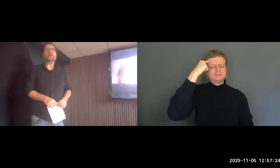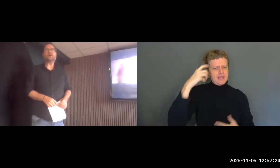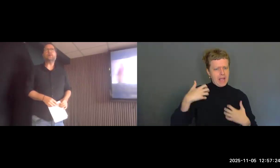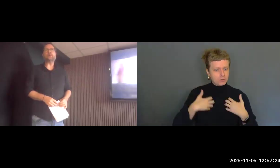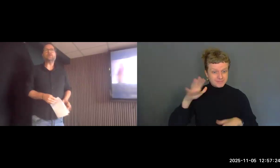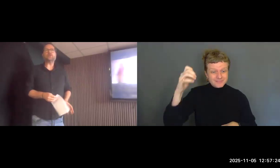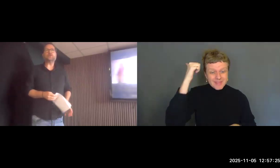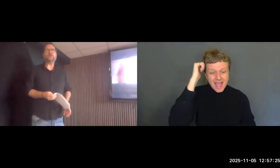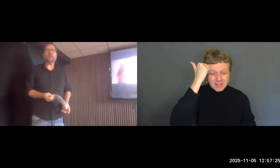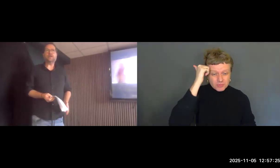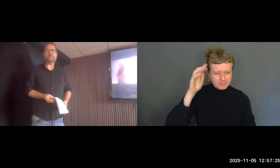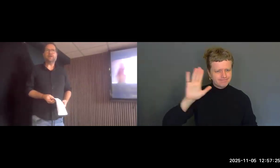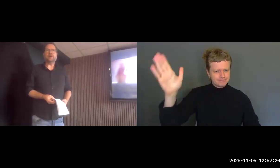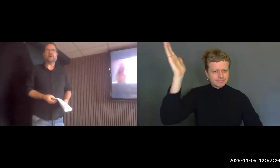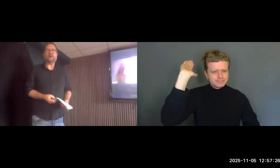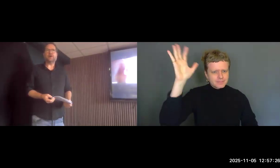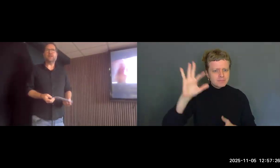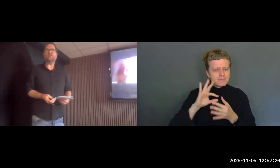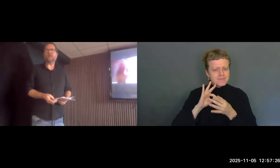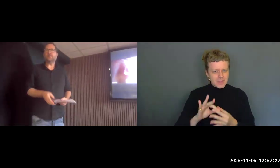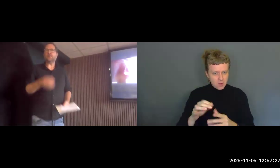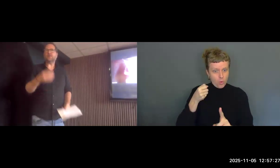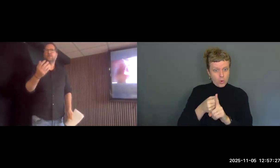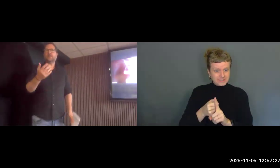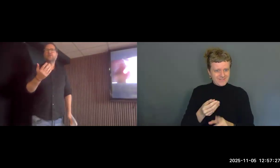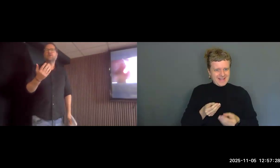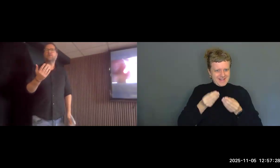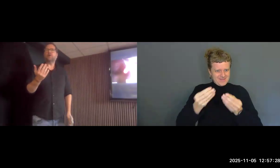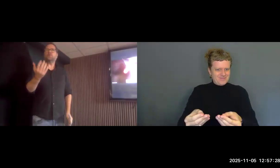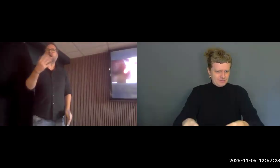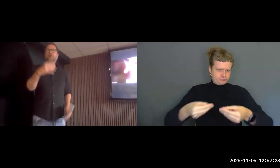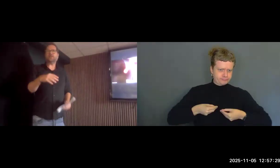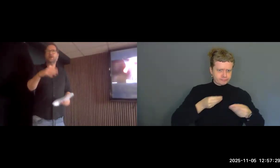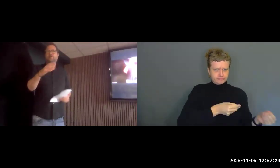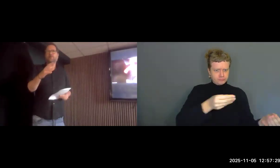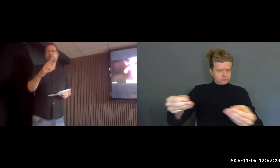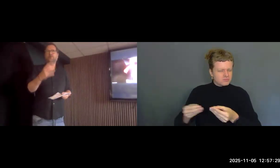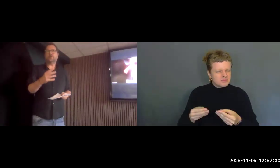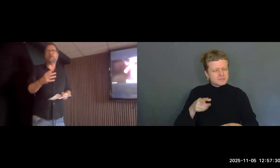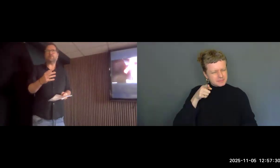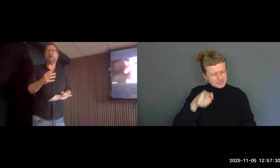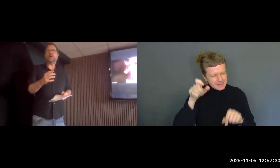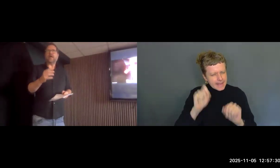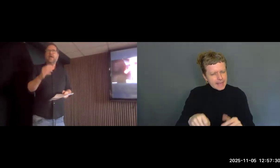about to give. So, Adrien, can you say something about why the sign for to GIVE